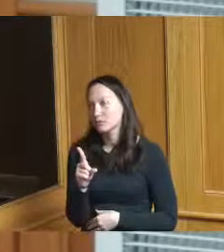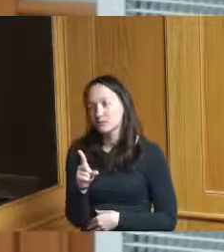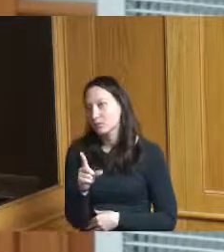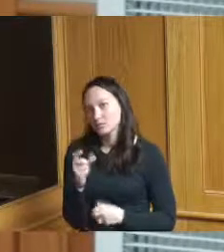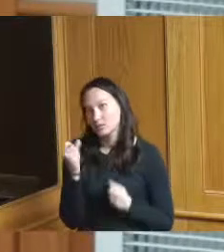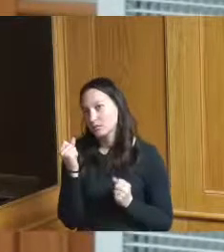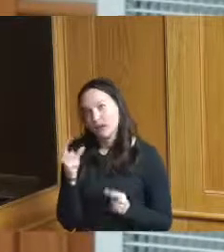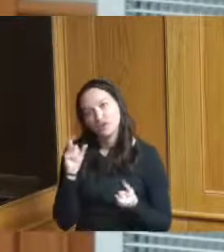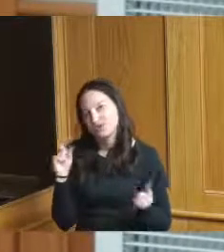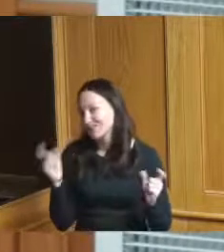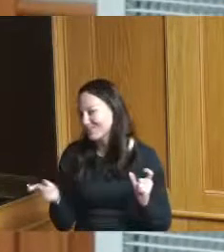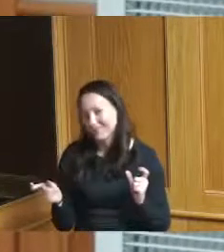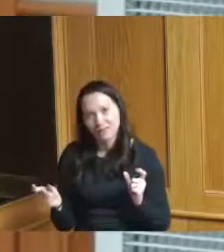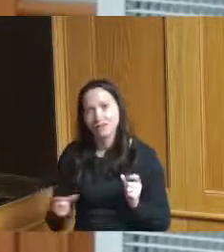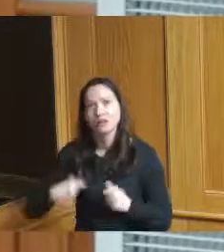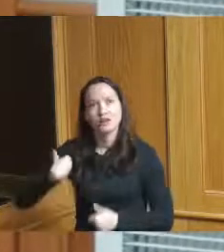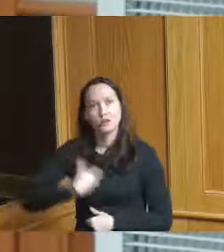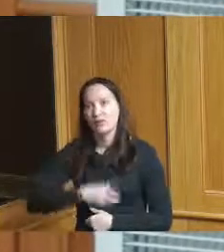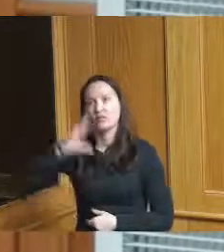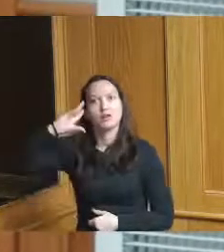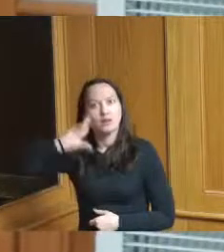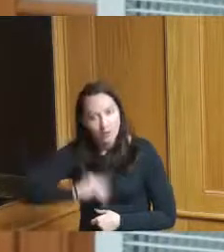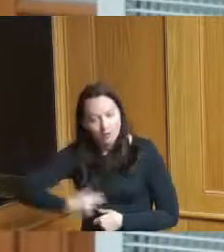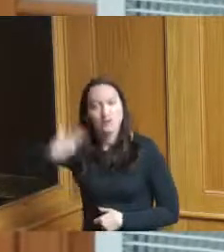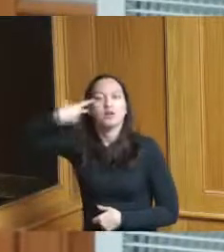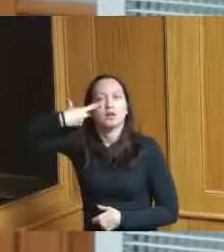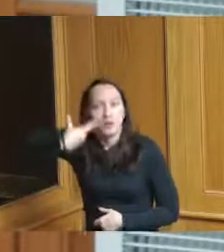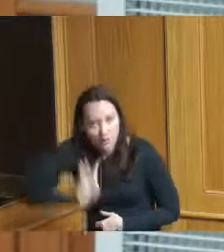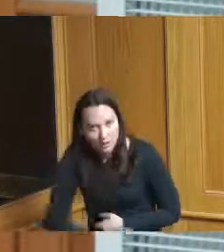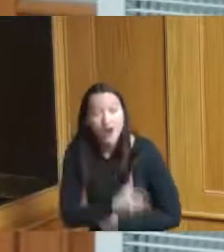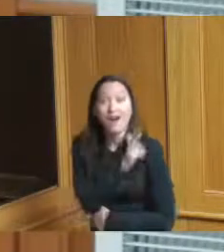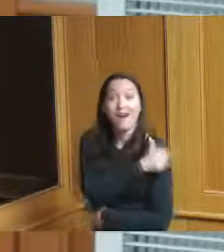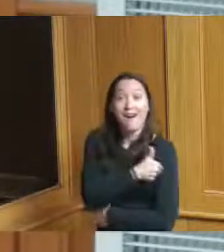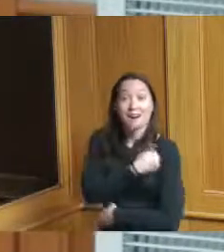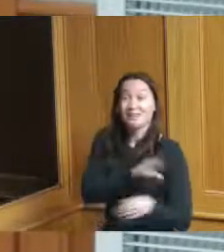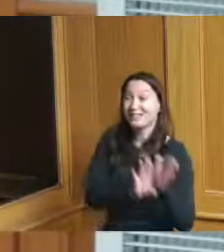you know we we've gone through iterations where hospitalizations were really high